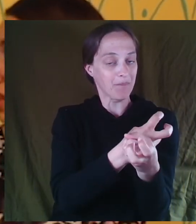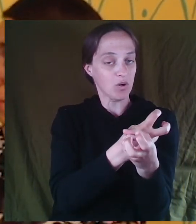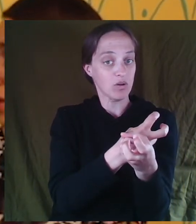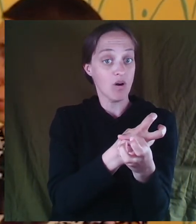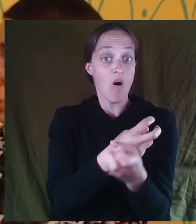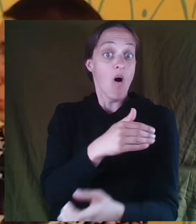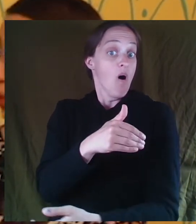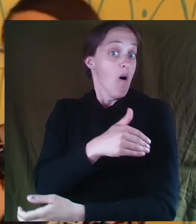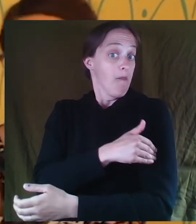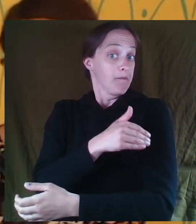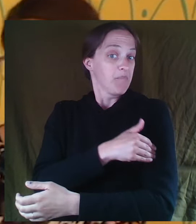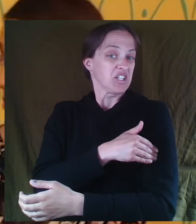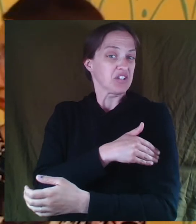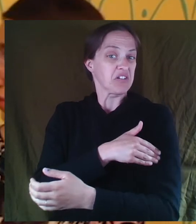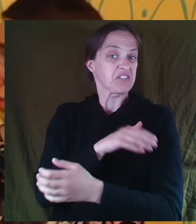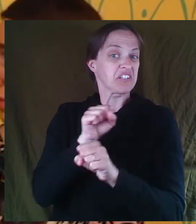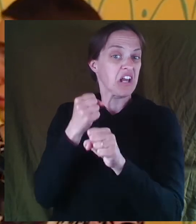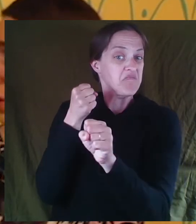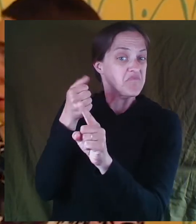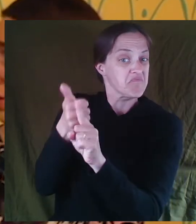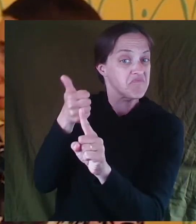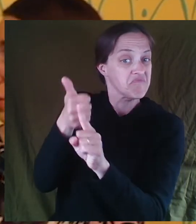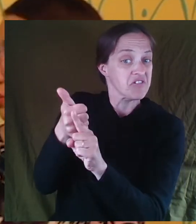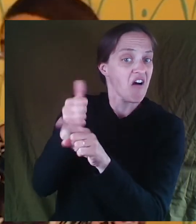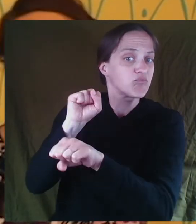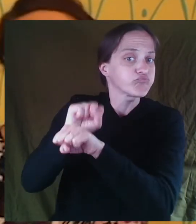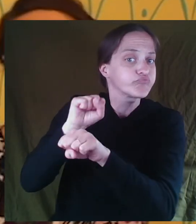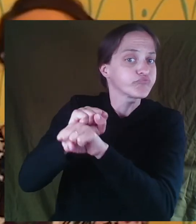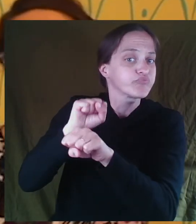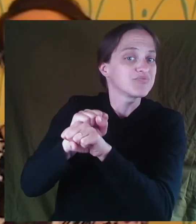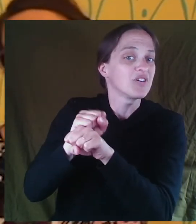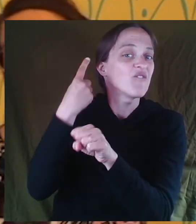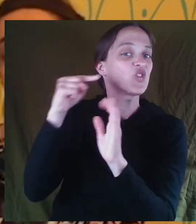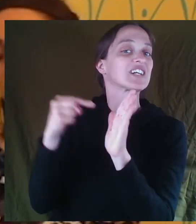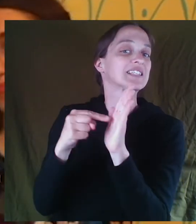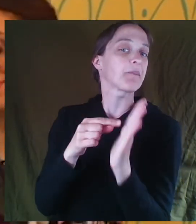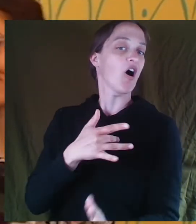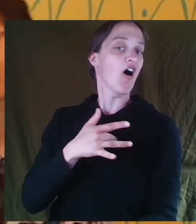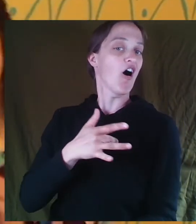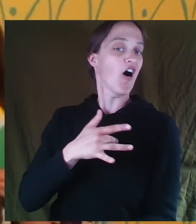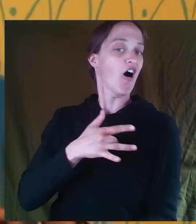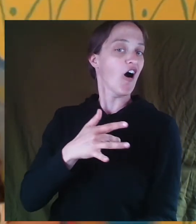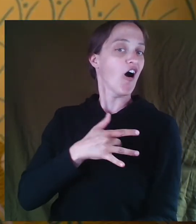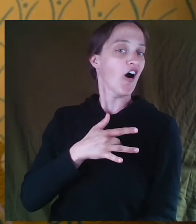Some muscles work on their own. Your heart is one muscle that does this.